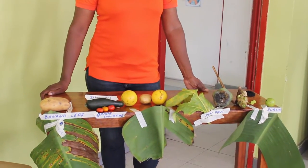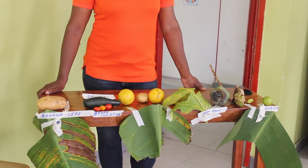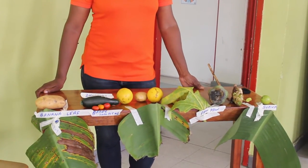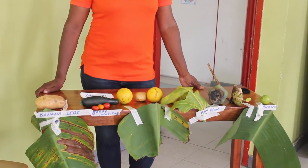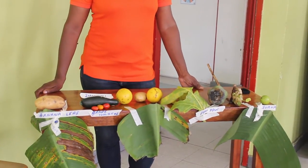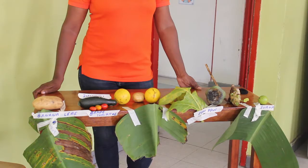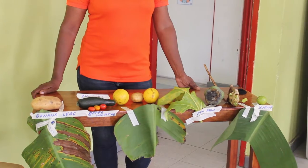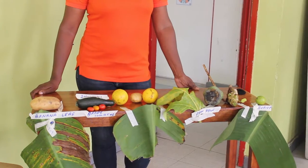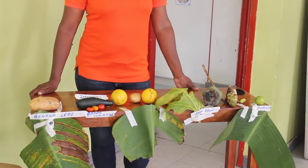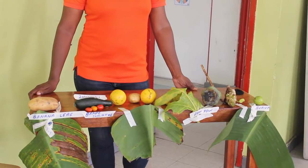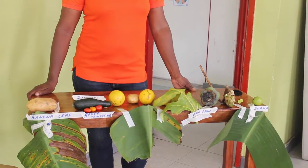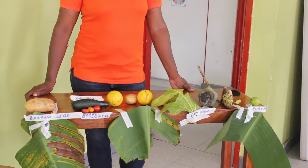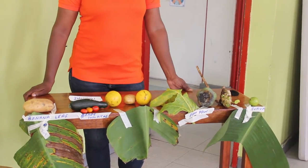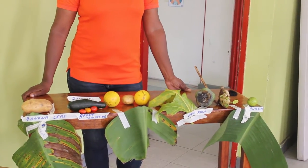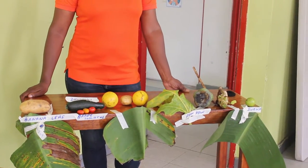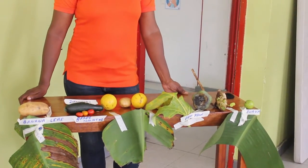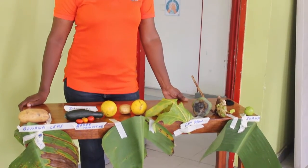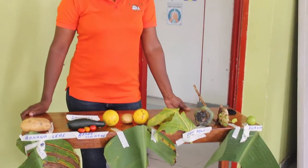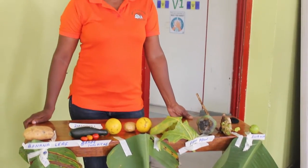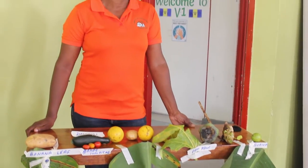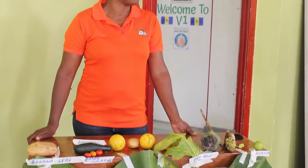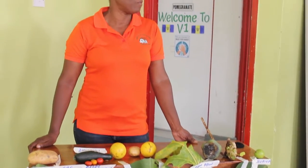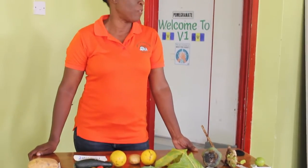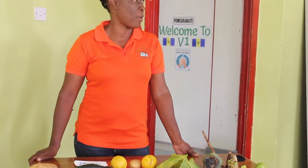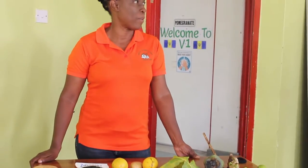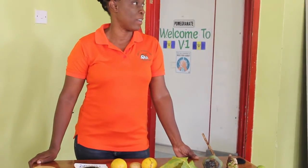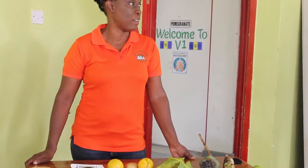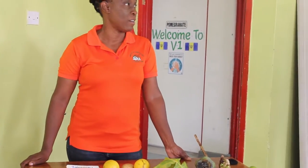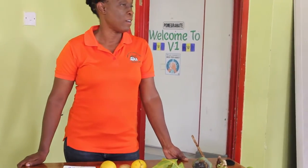as she buys she will happen in two months if you're here